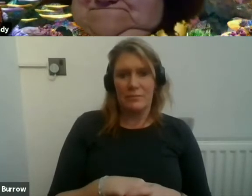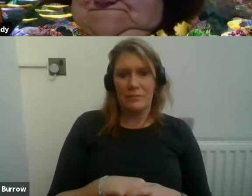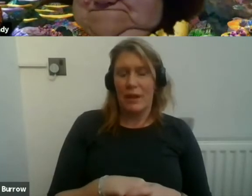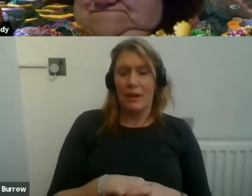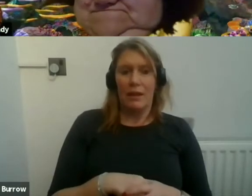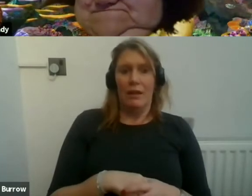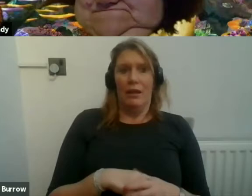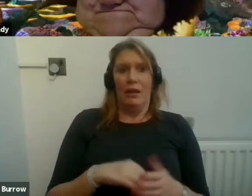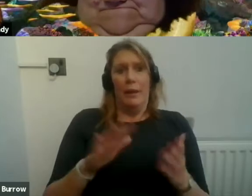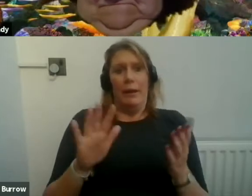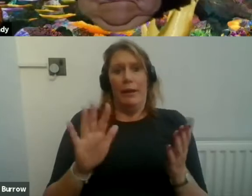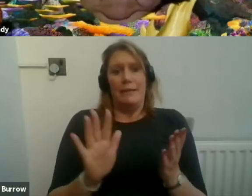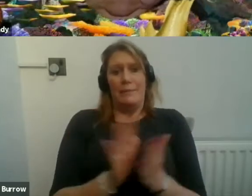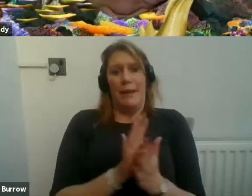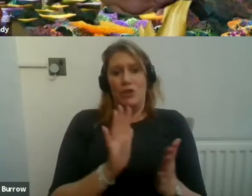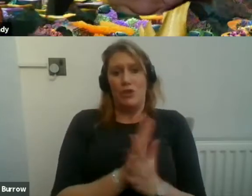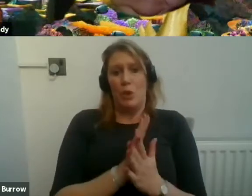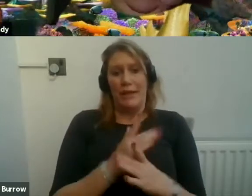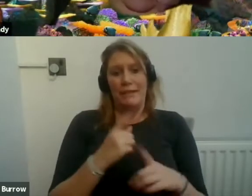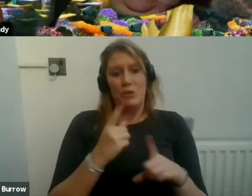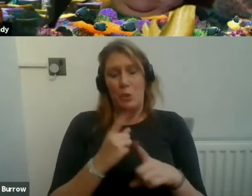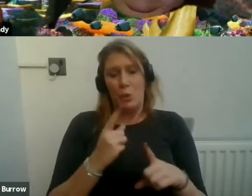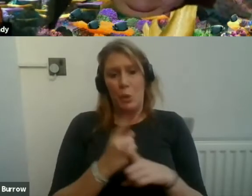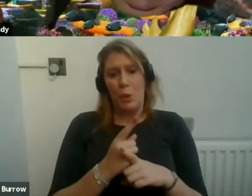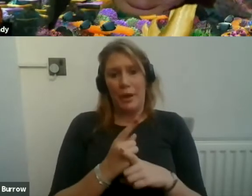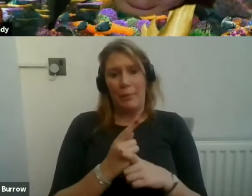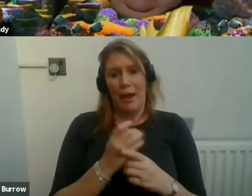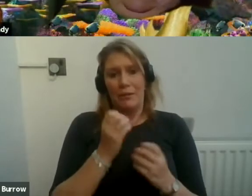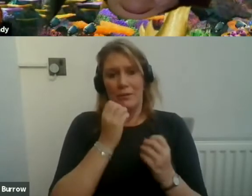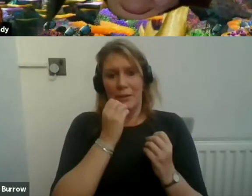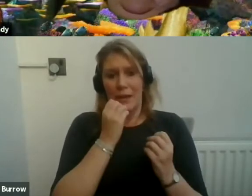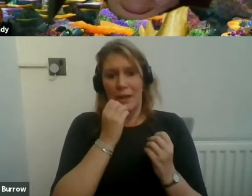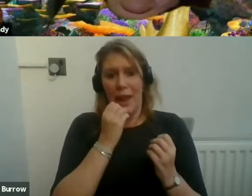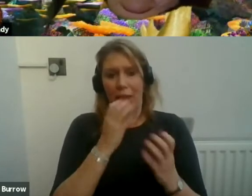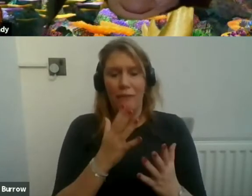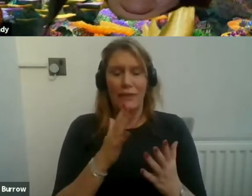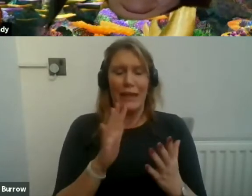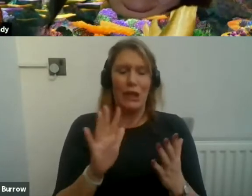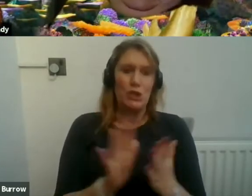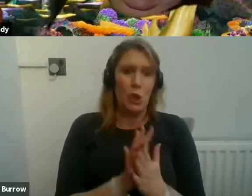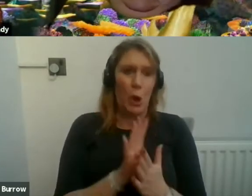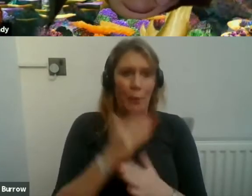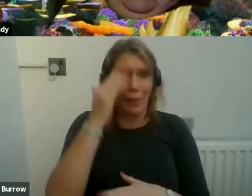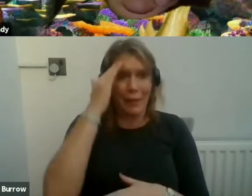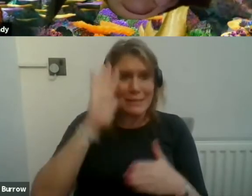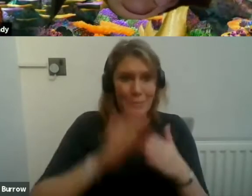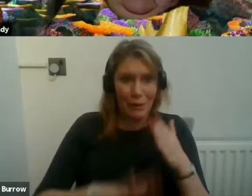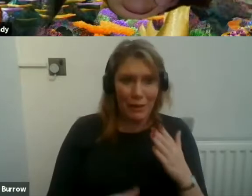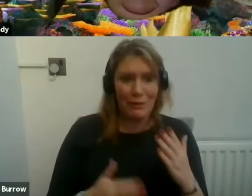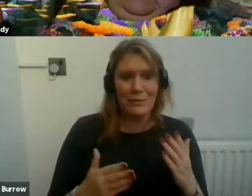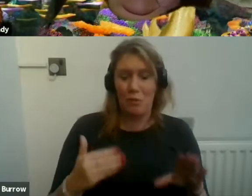able to talk about such a lovely enjoyable experience of working with other disabled